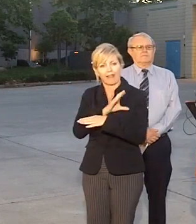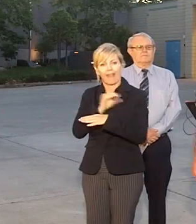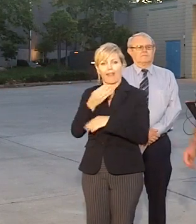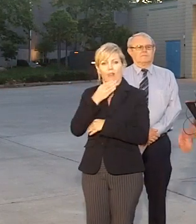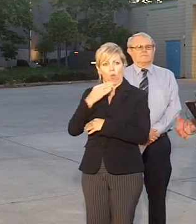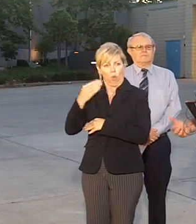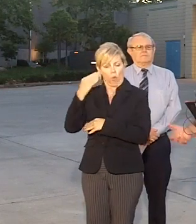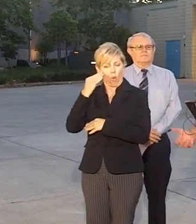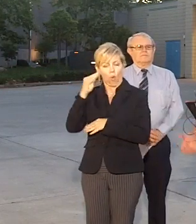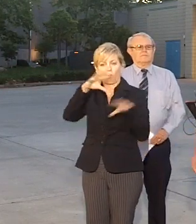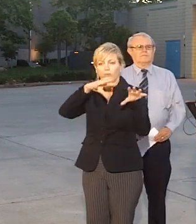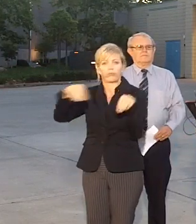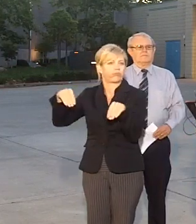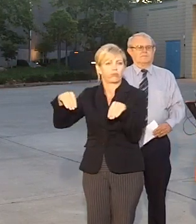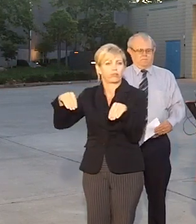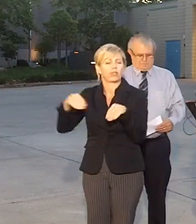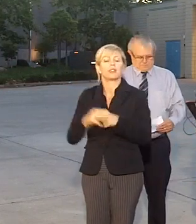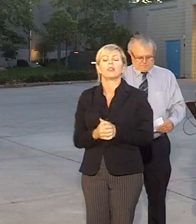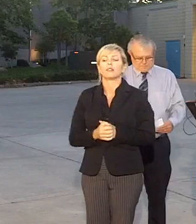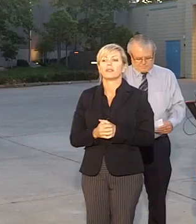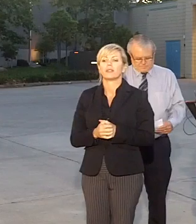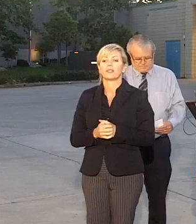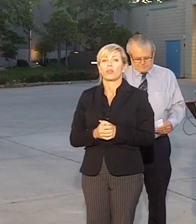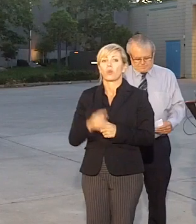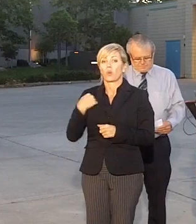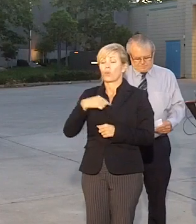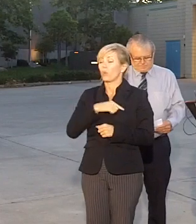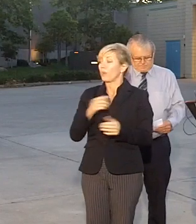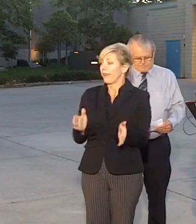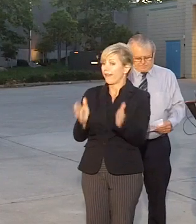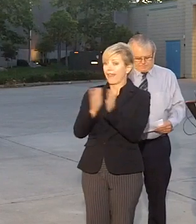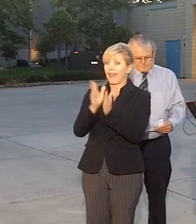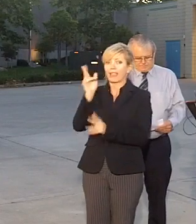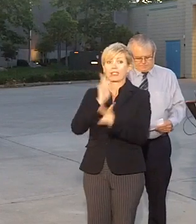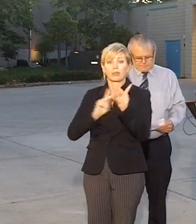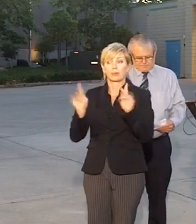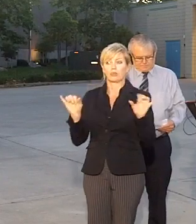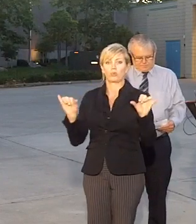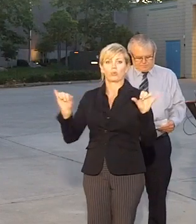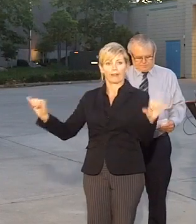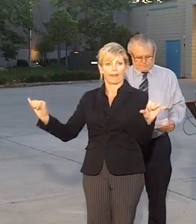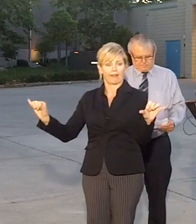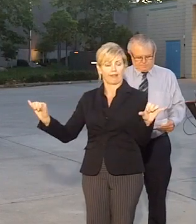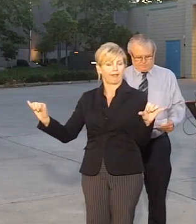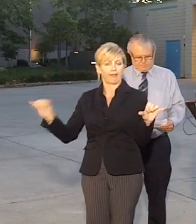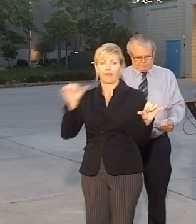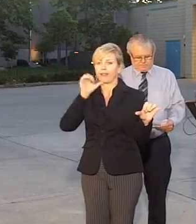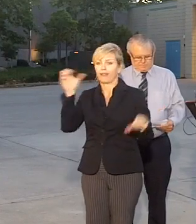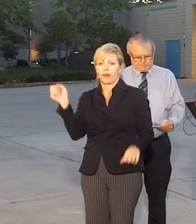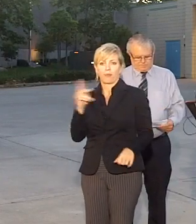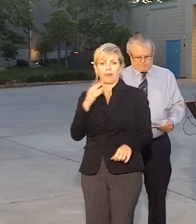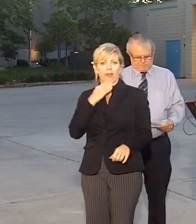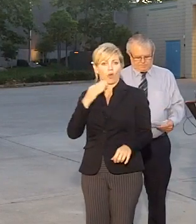we're going to keep people out of there until powers restored I don't have an ETA on that